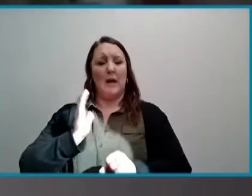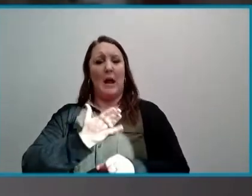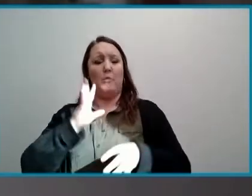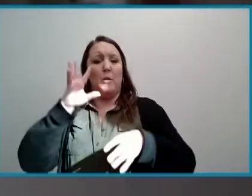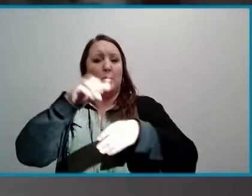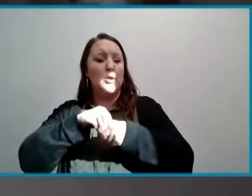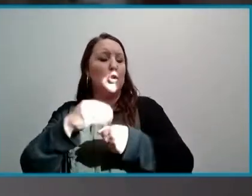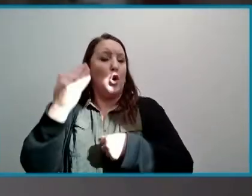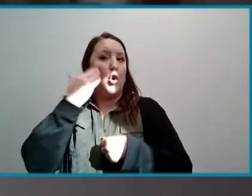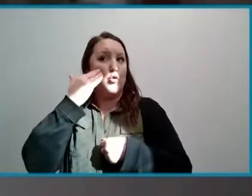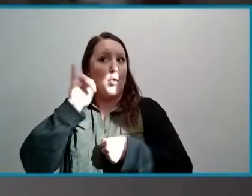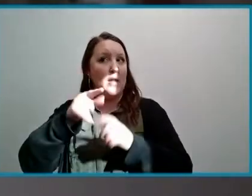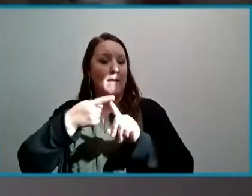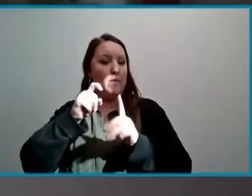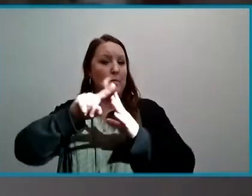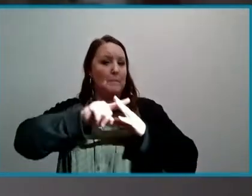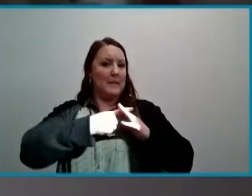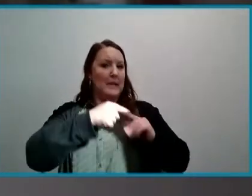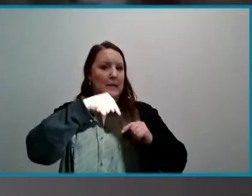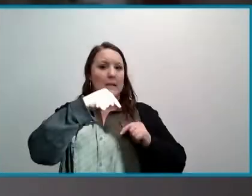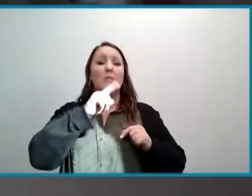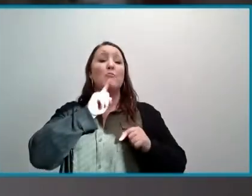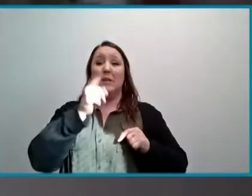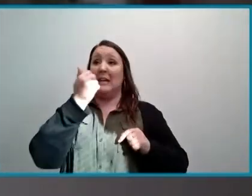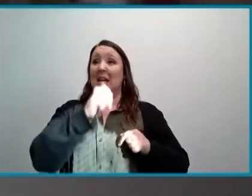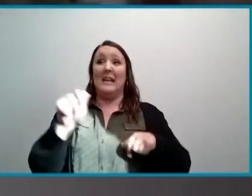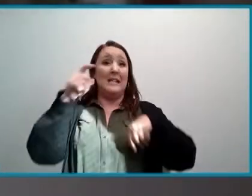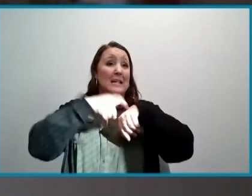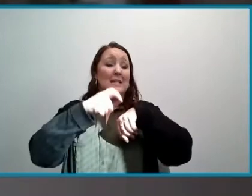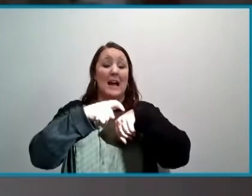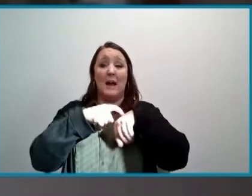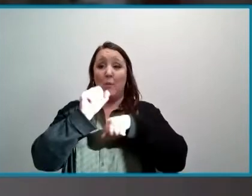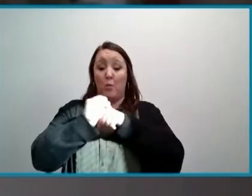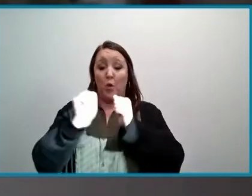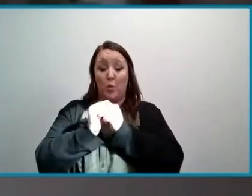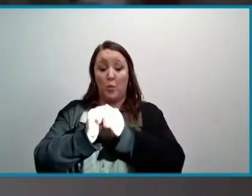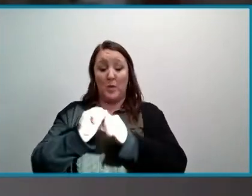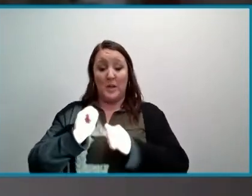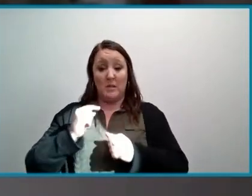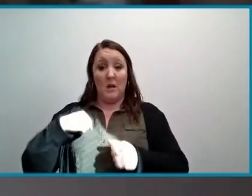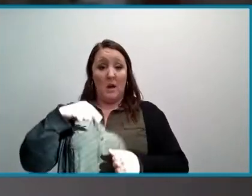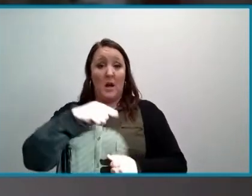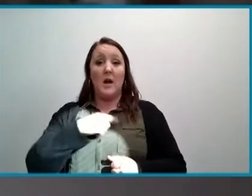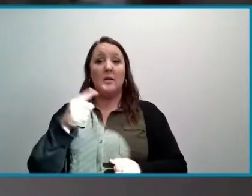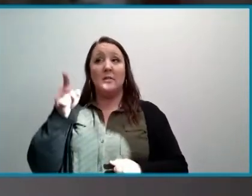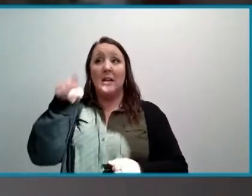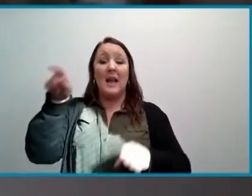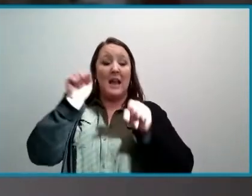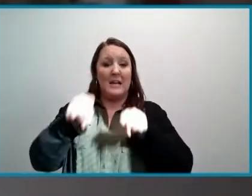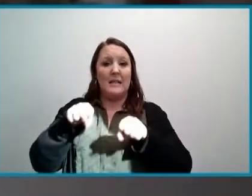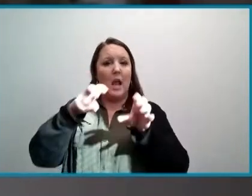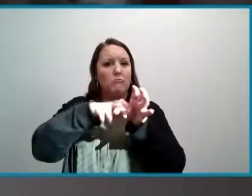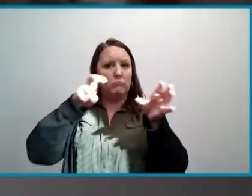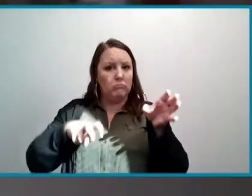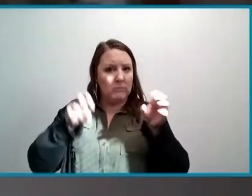the get-go, that at any point when they work with us, they can opt out, they can say no,